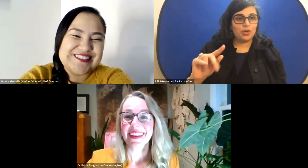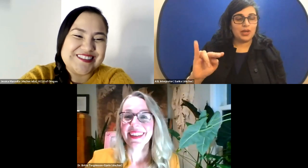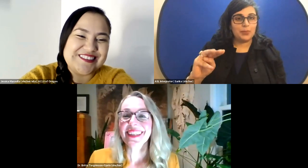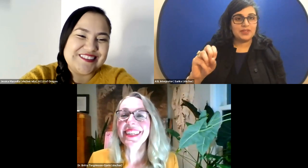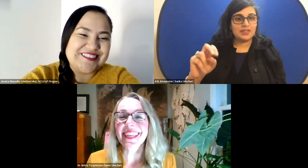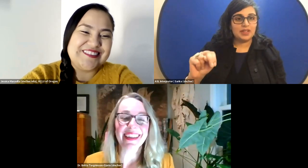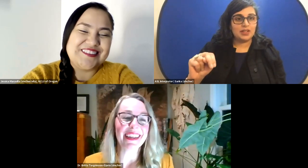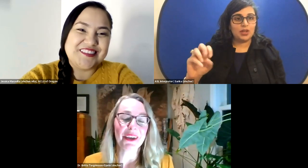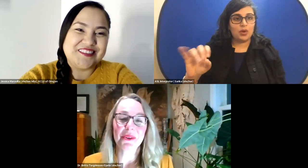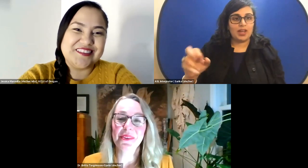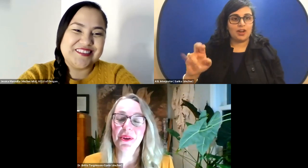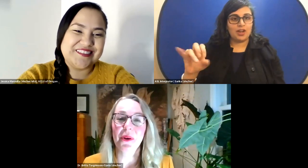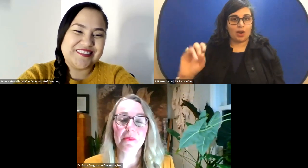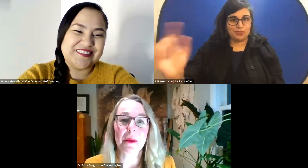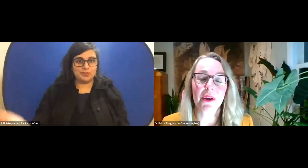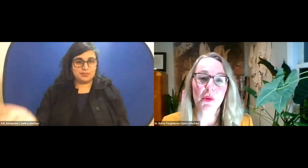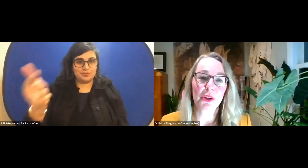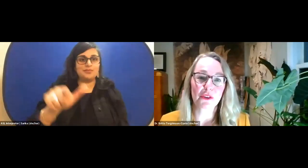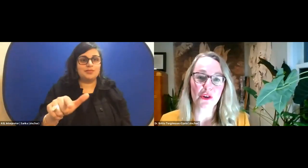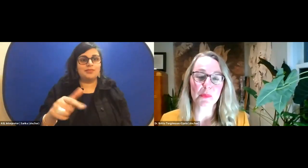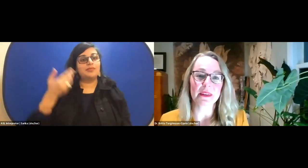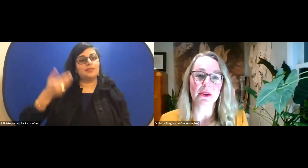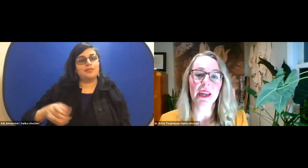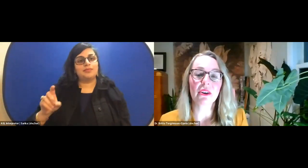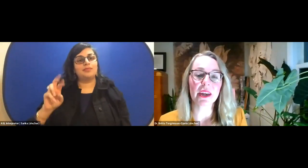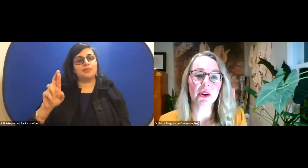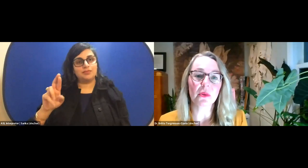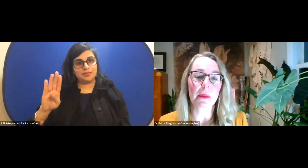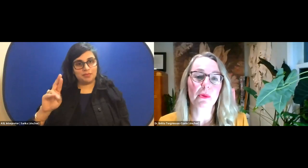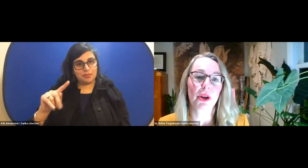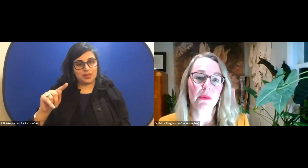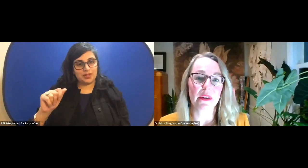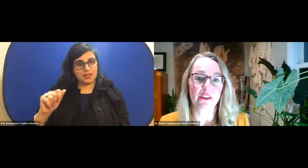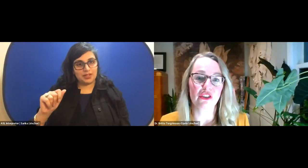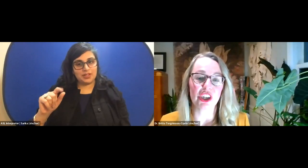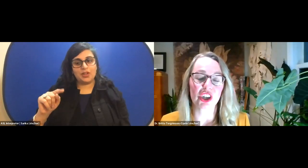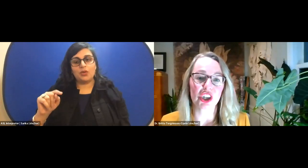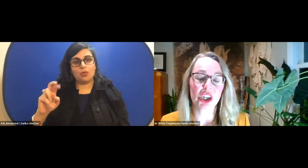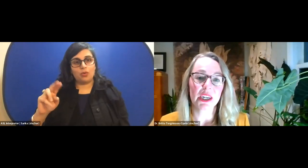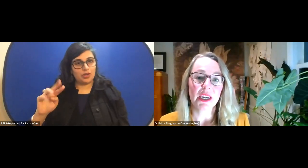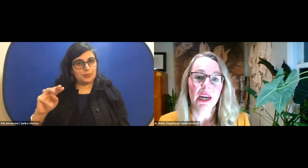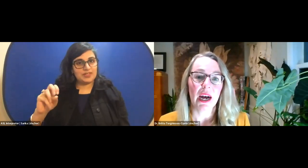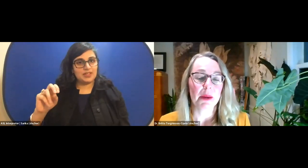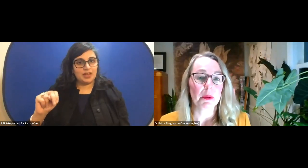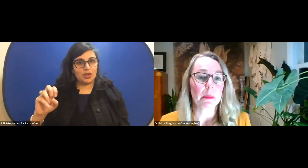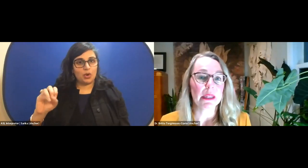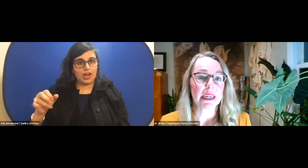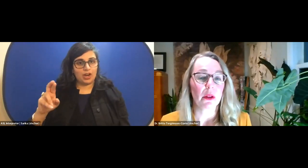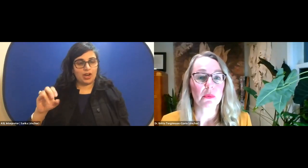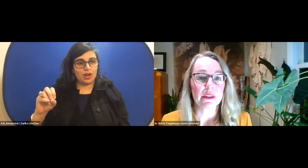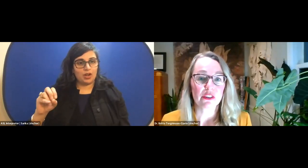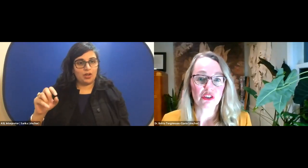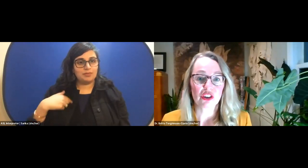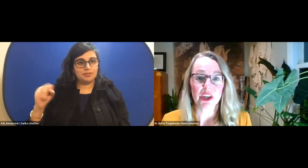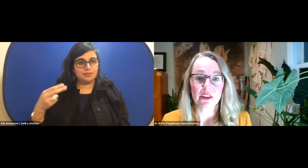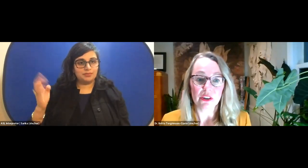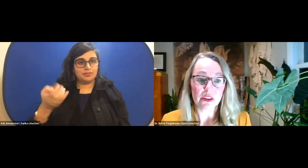the space, Dr. Britta